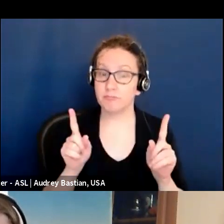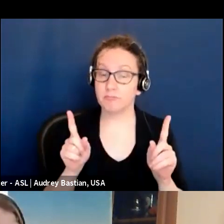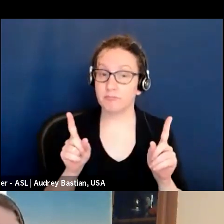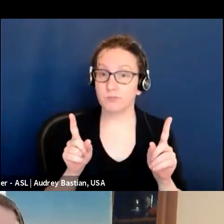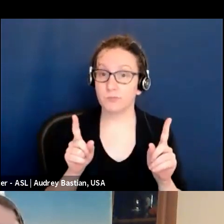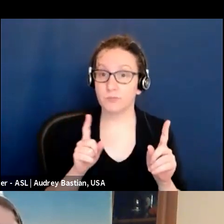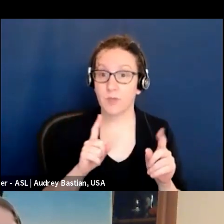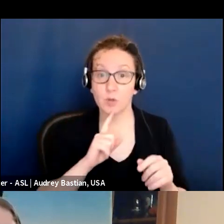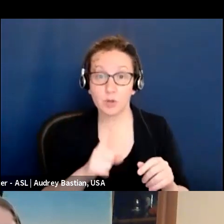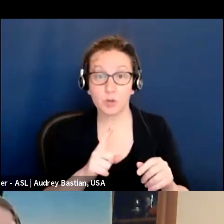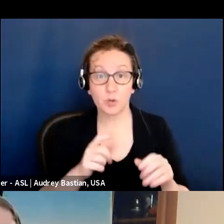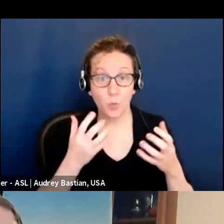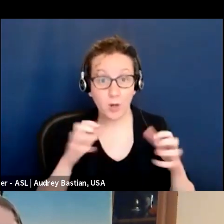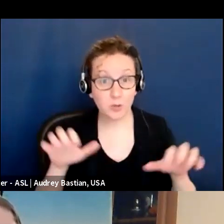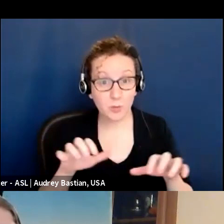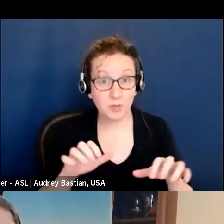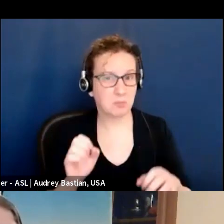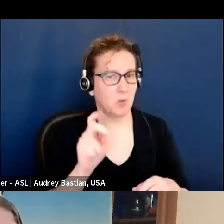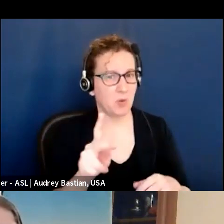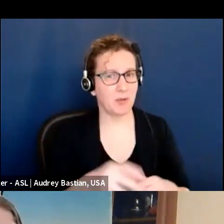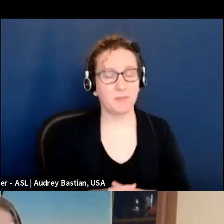you want to do this, it's okay. >> JUSTIN HARFORD: Nice, yeah,